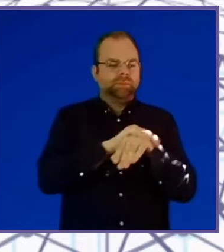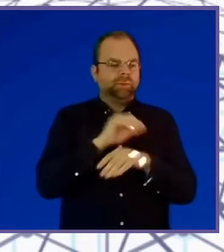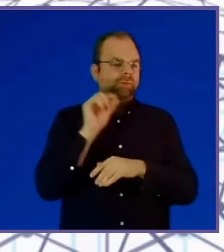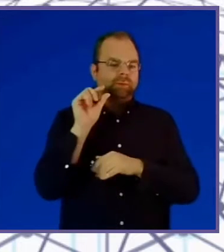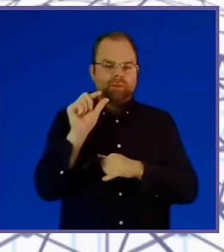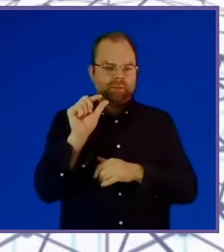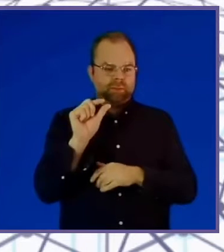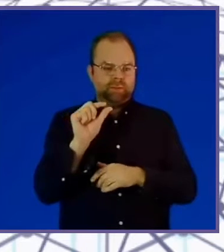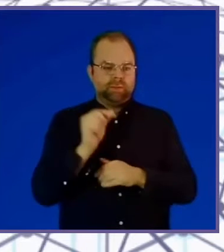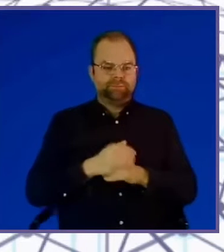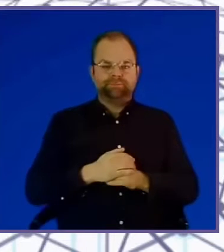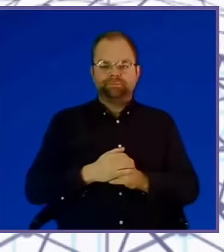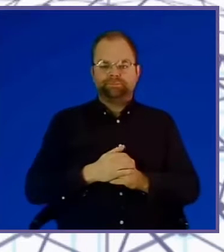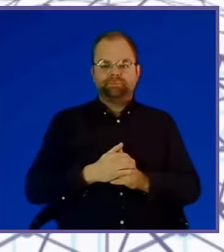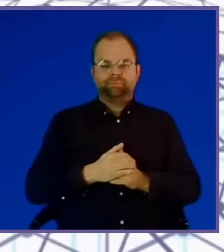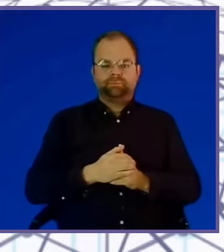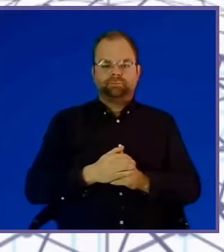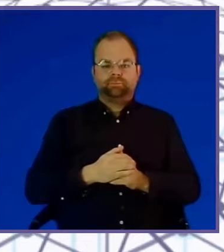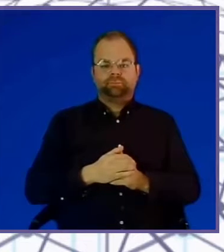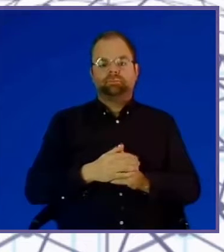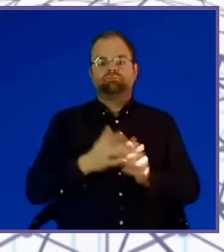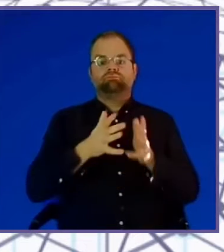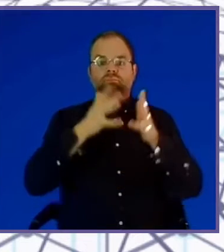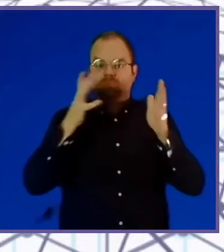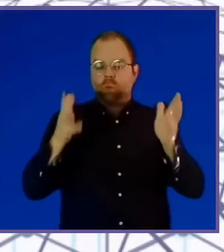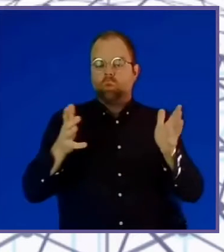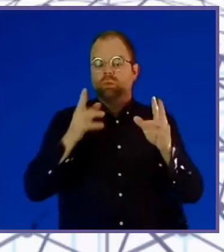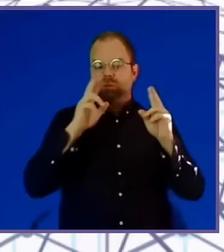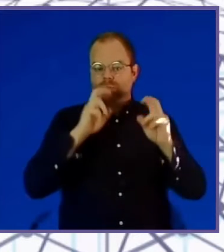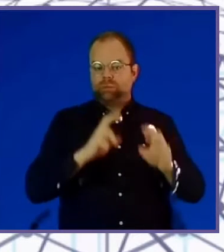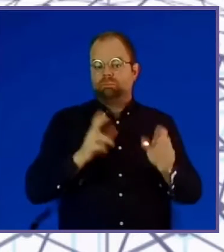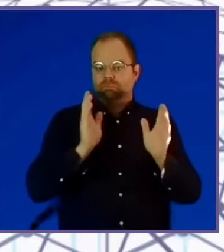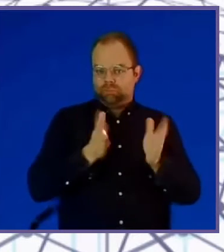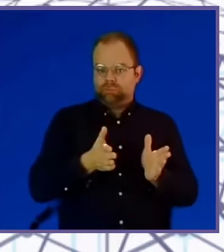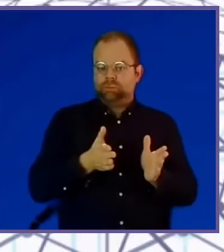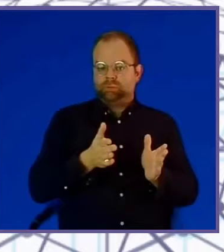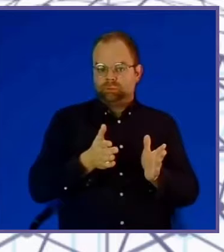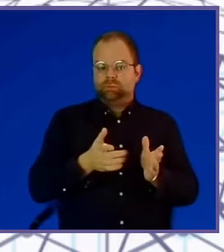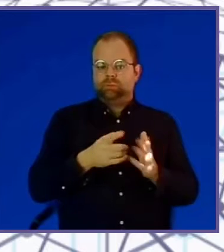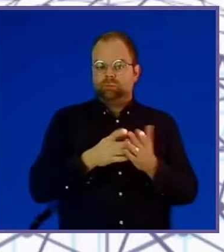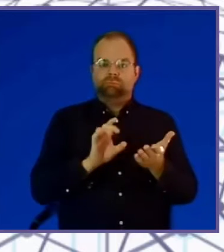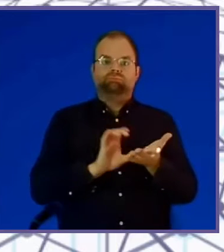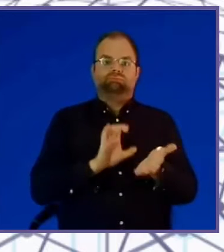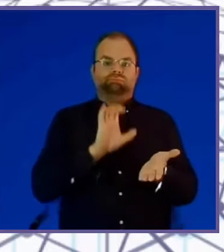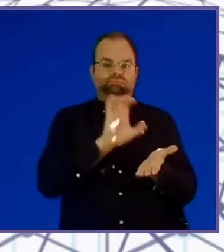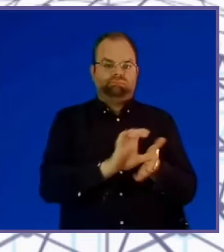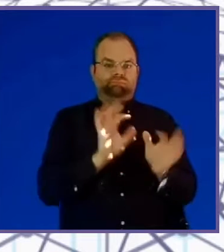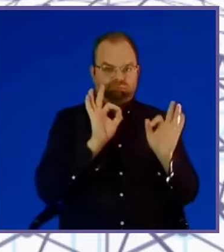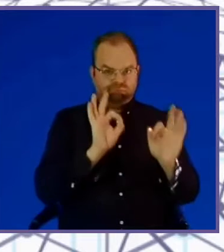Everyone knows about vision impairment or blindness,